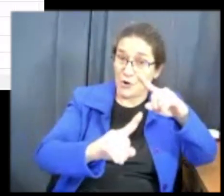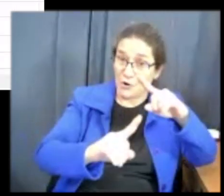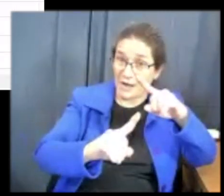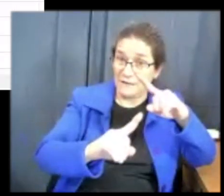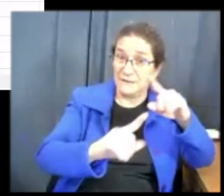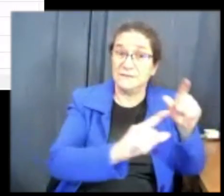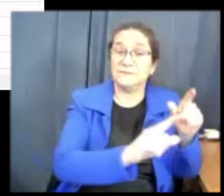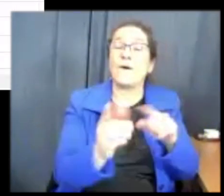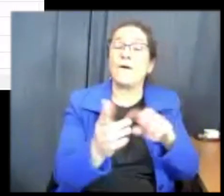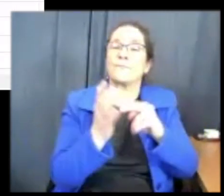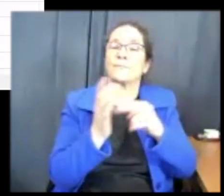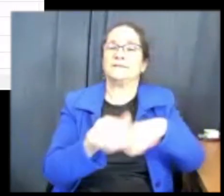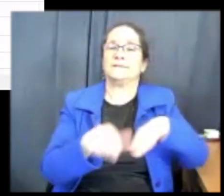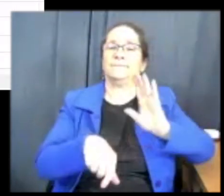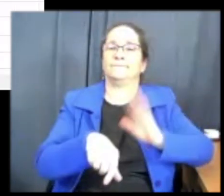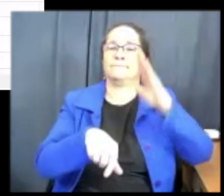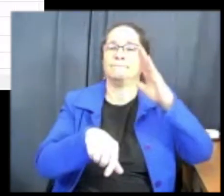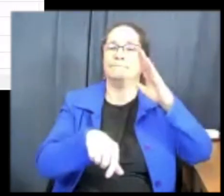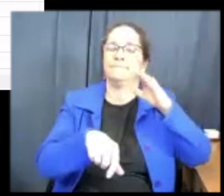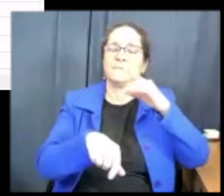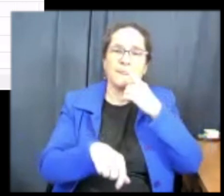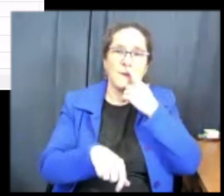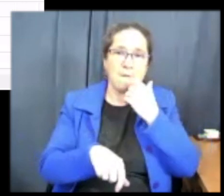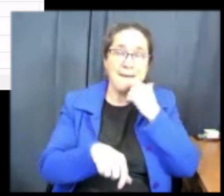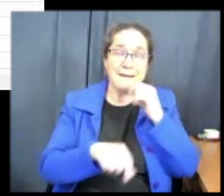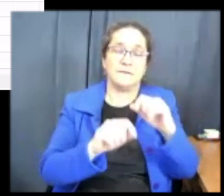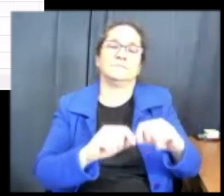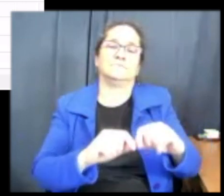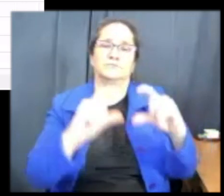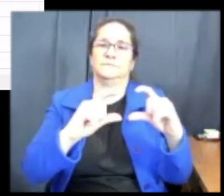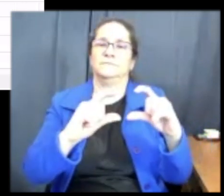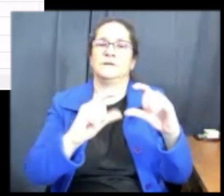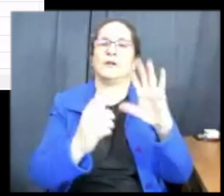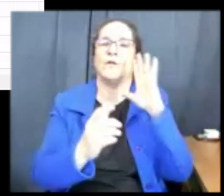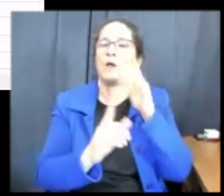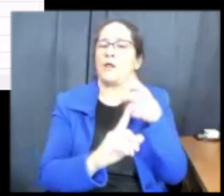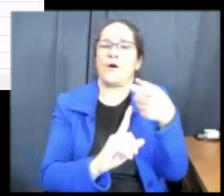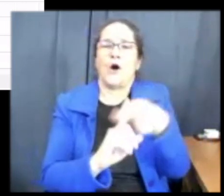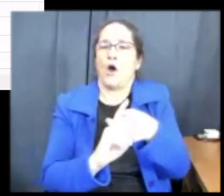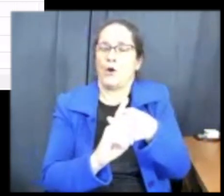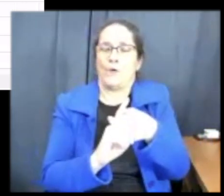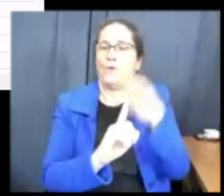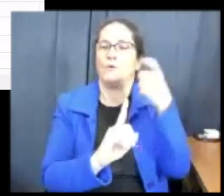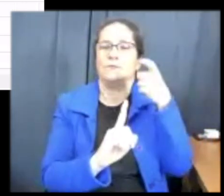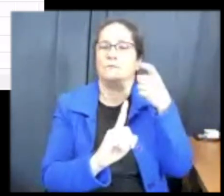for this indicator and that box will automatically turn red when you type that in because that is not met.